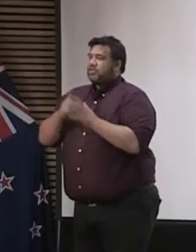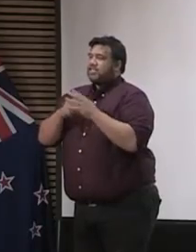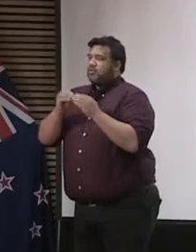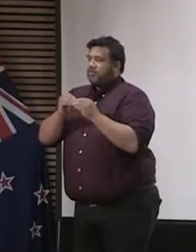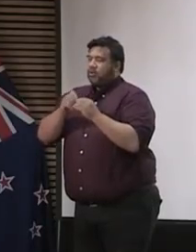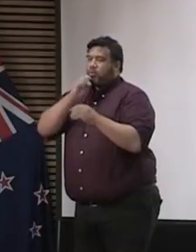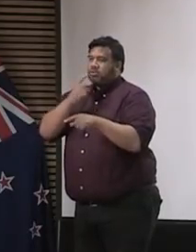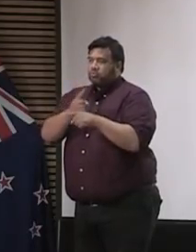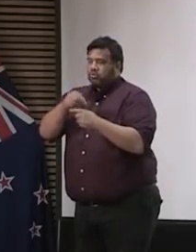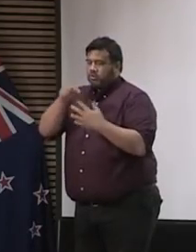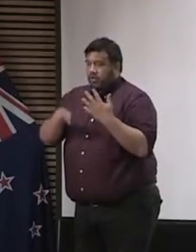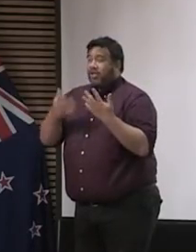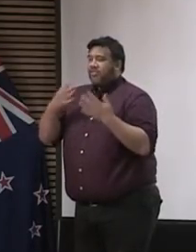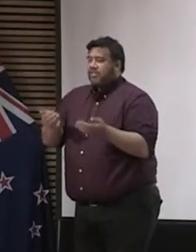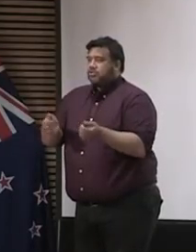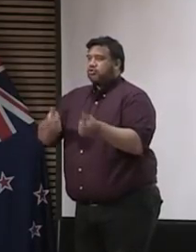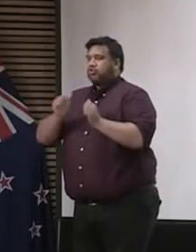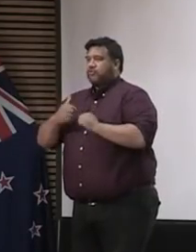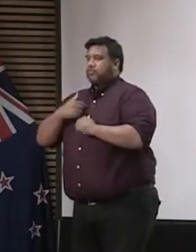piece of Government news before we take questions.